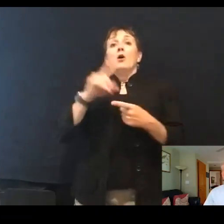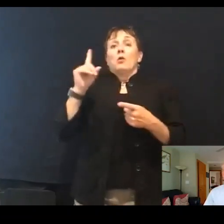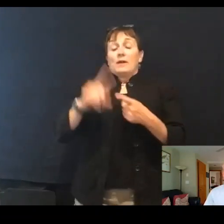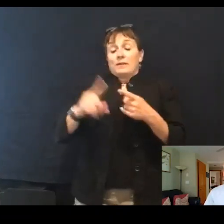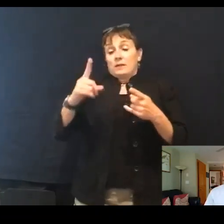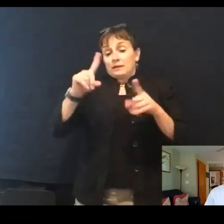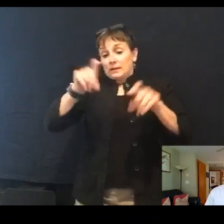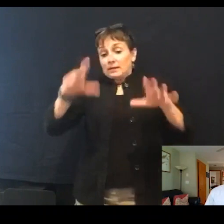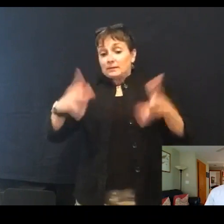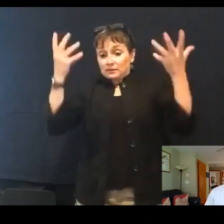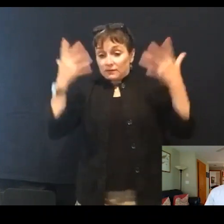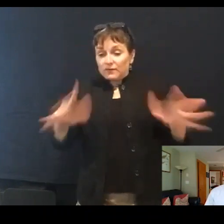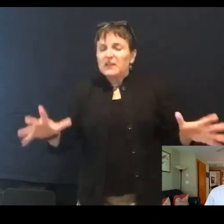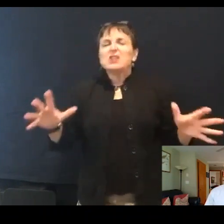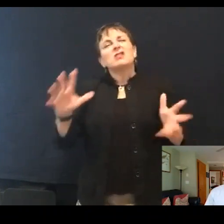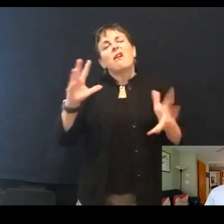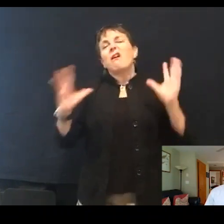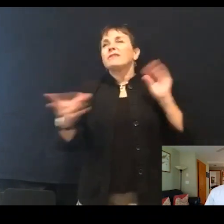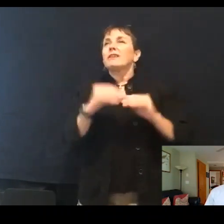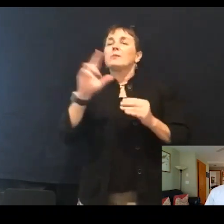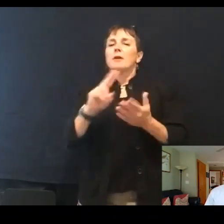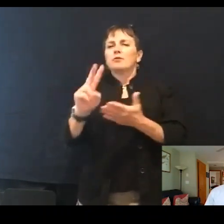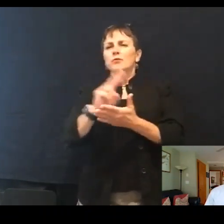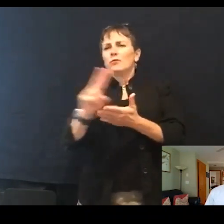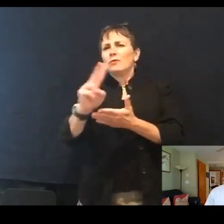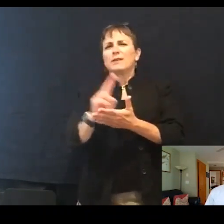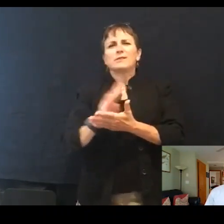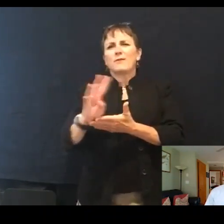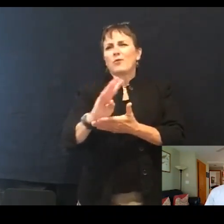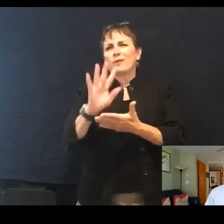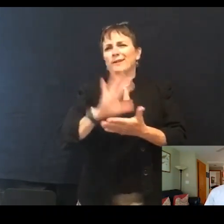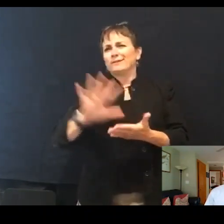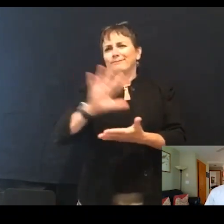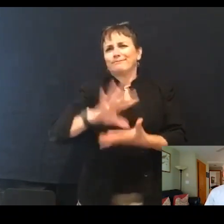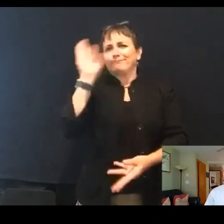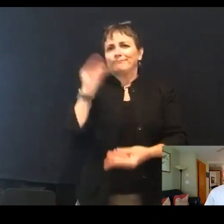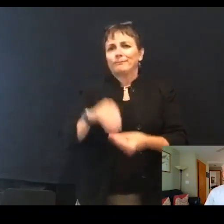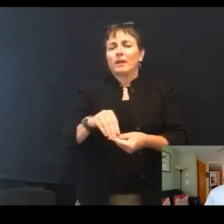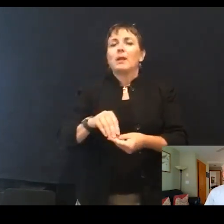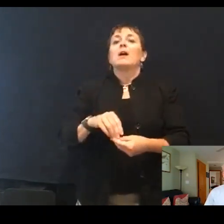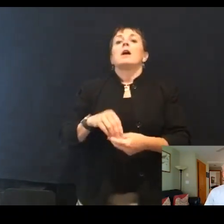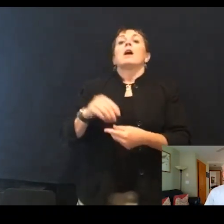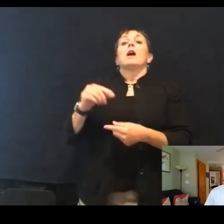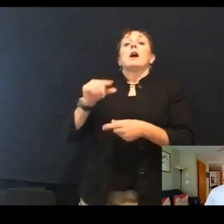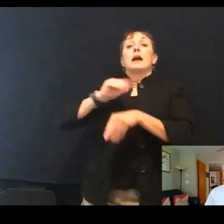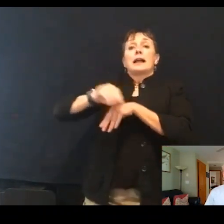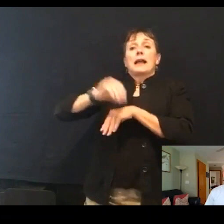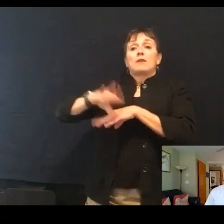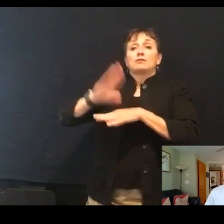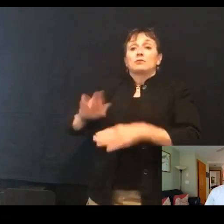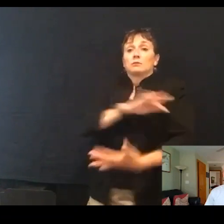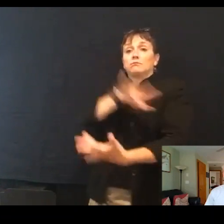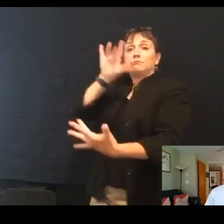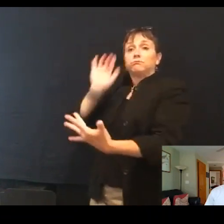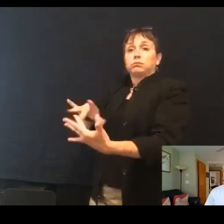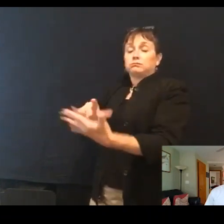of somewhere between two to four weeks-- you will finally get a genetic counselor. We'll call you and explain the results,